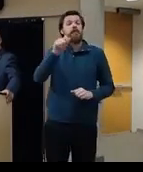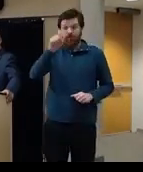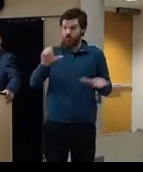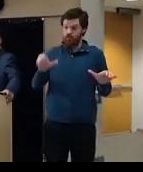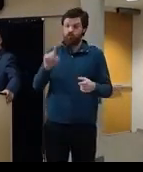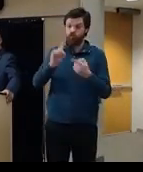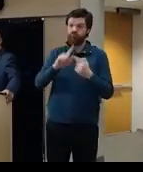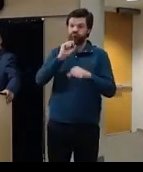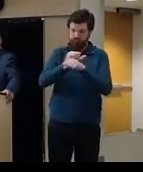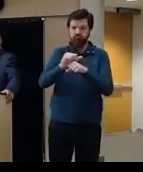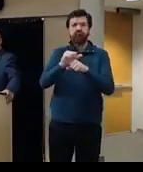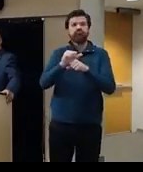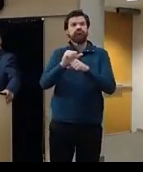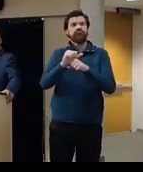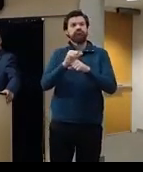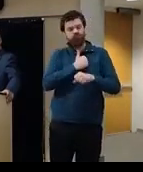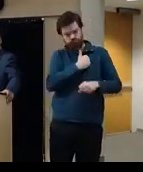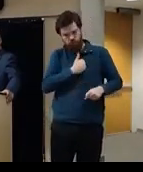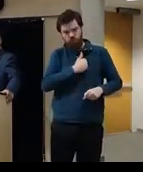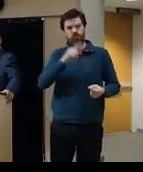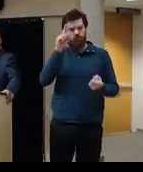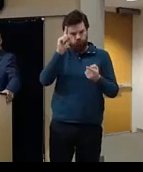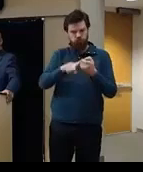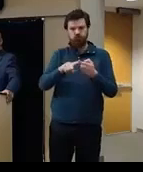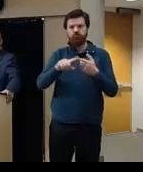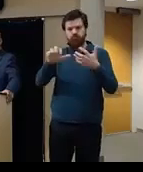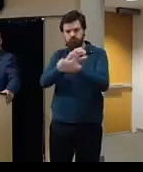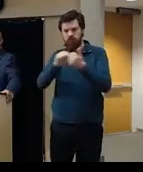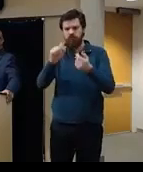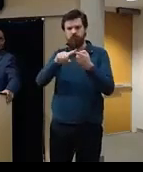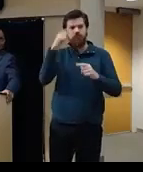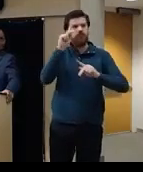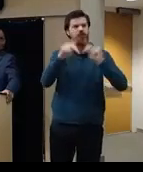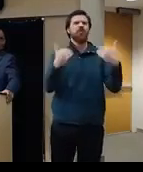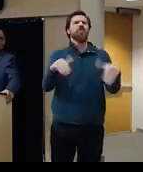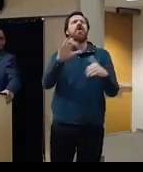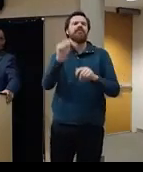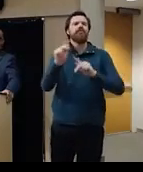races and destructive actions toward African people is a tough question to answer because